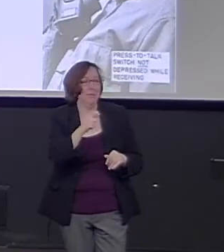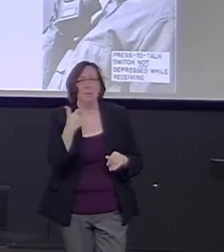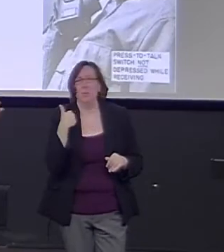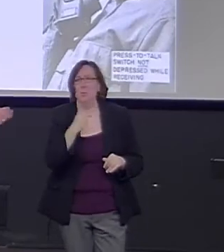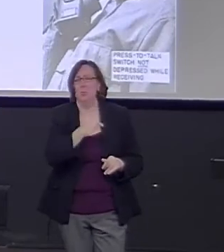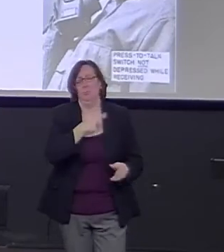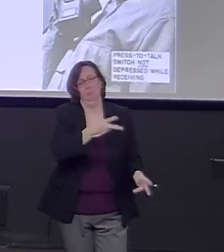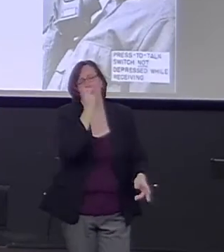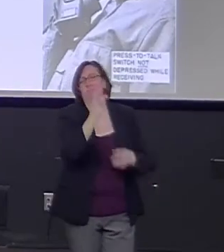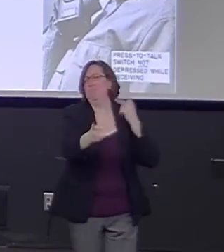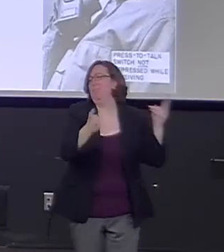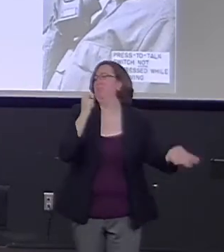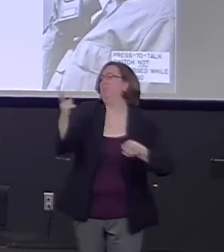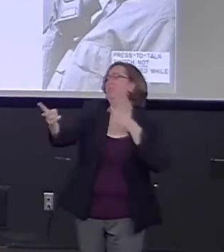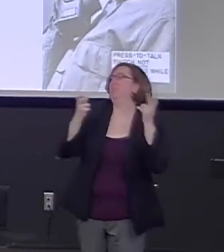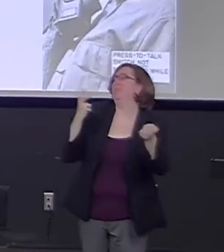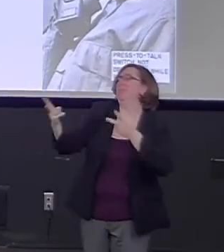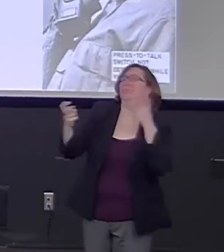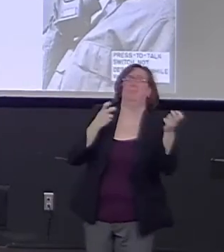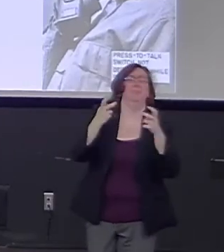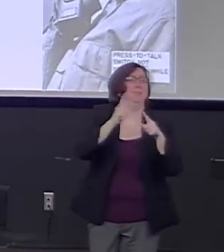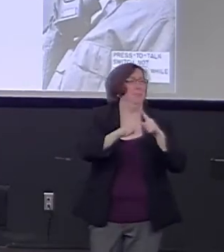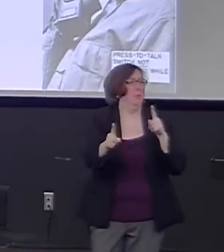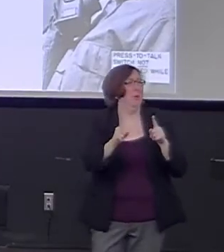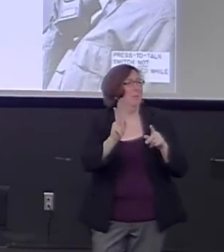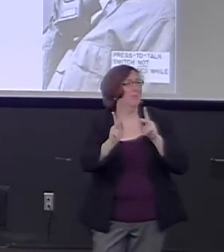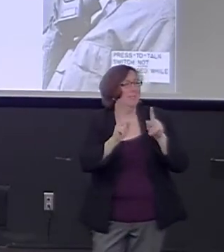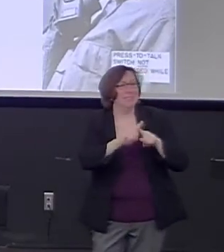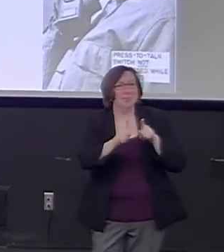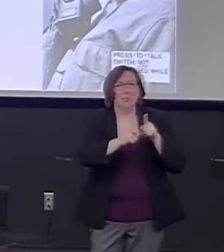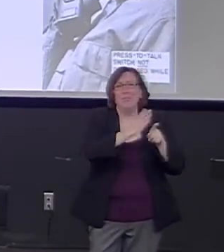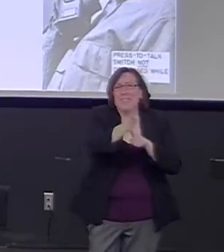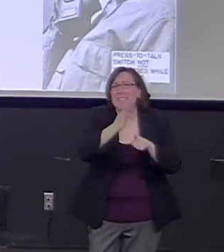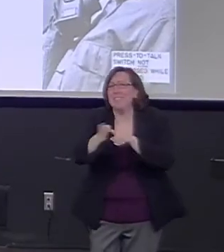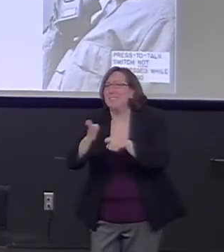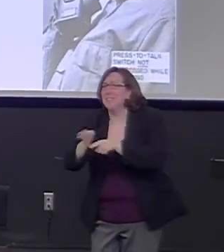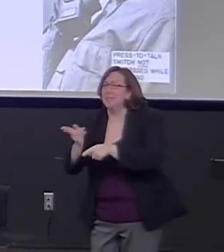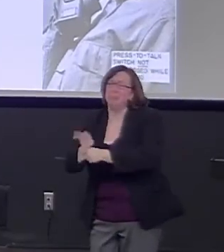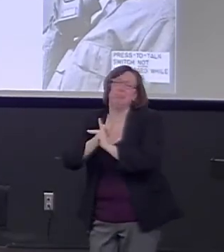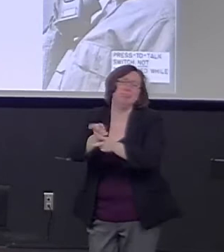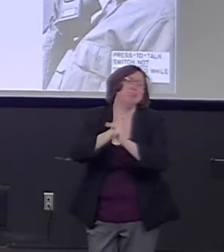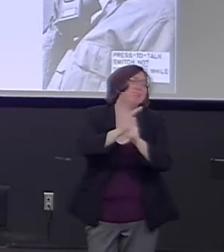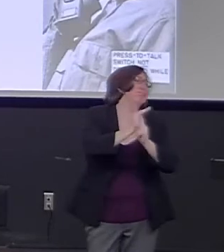We just take models from people that have them, from different other parts of disciplines,